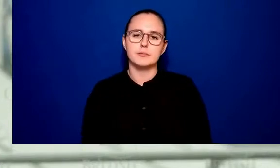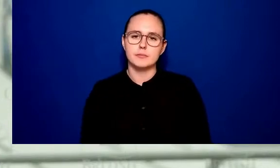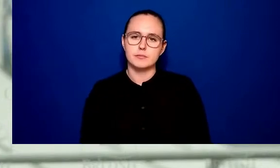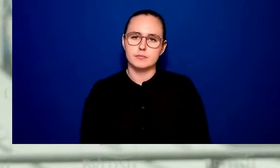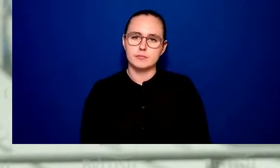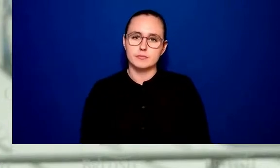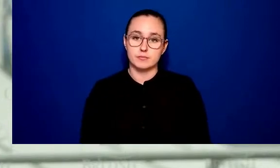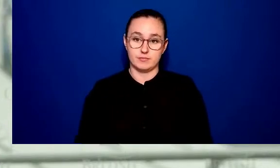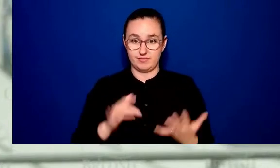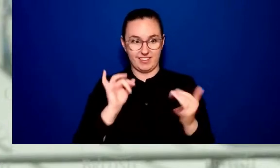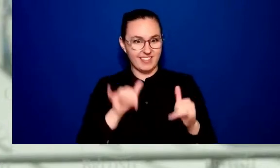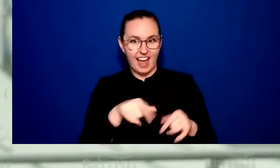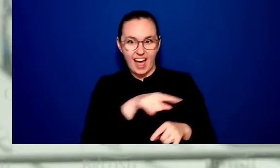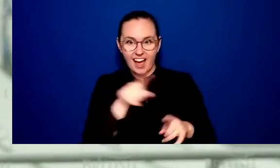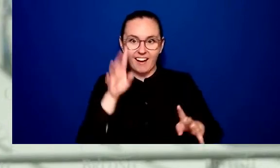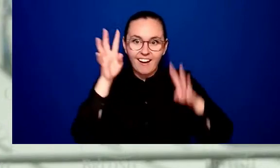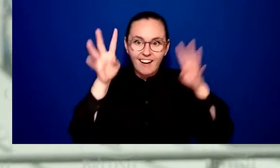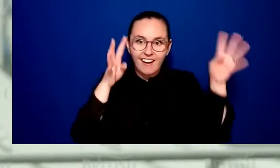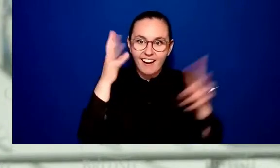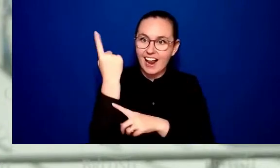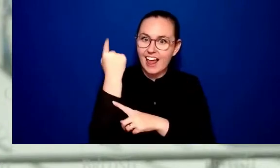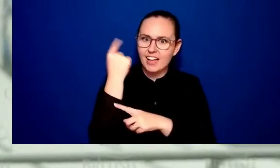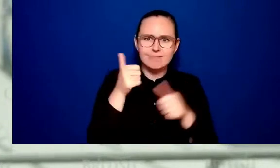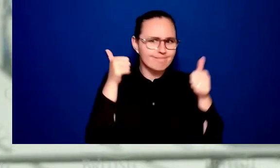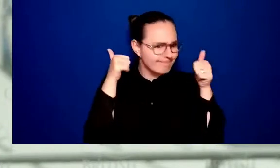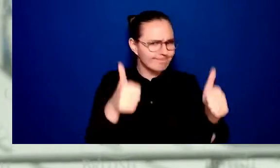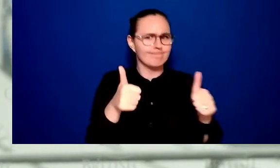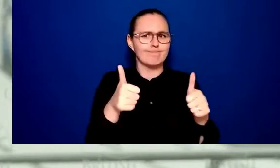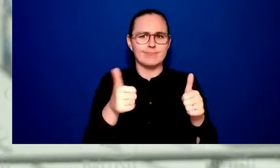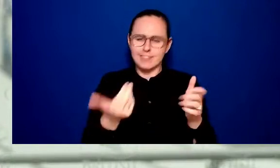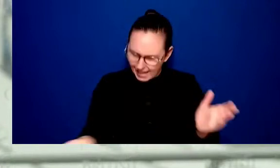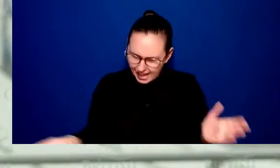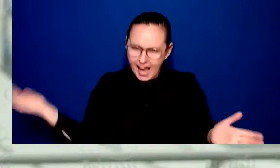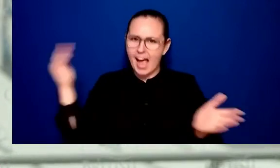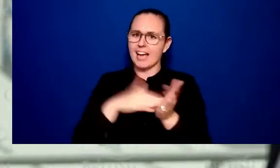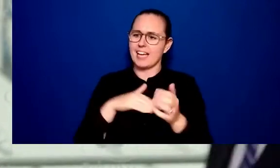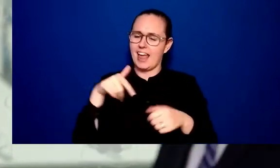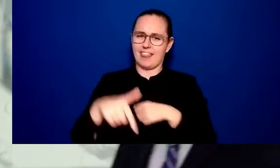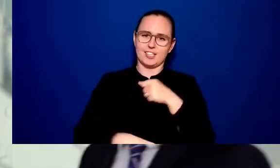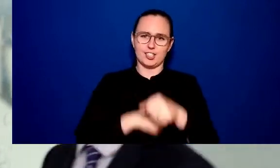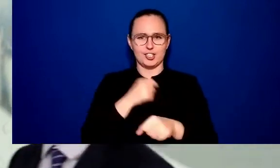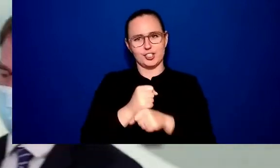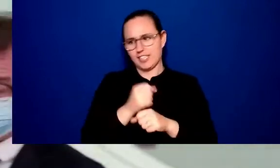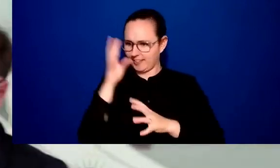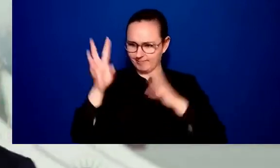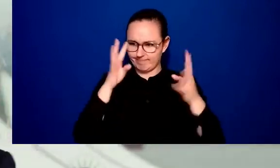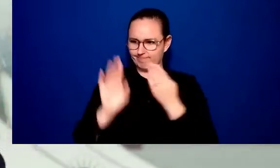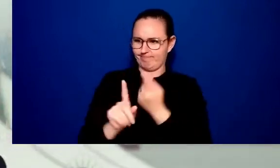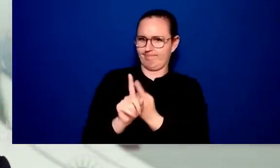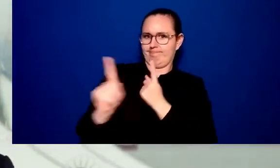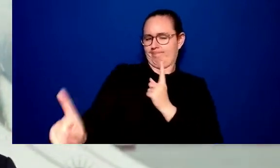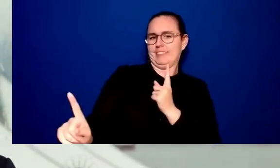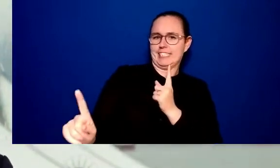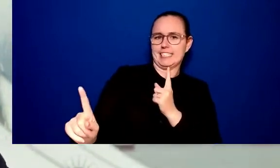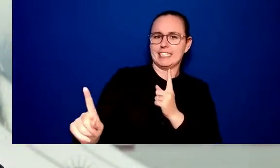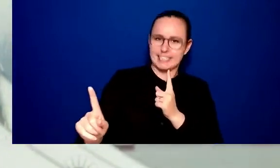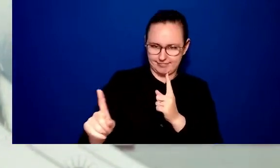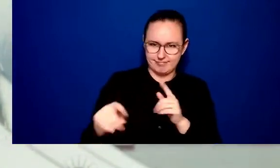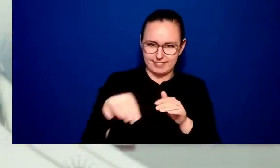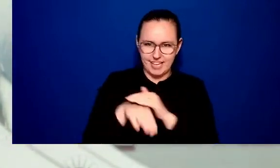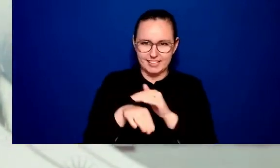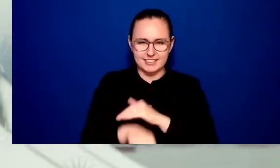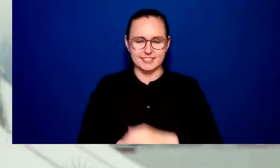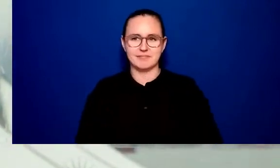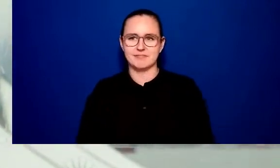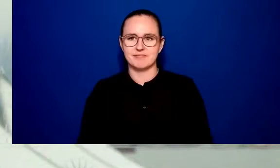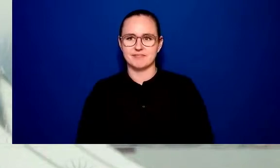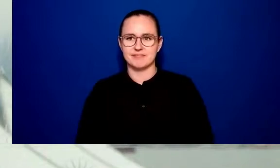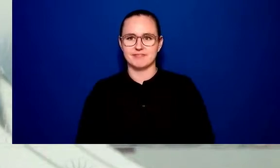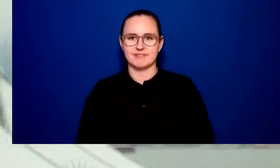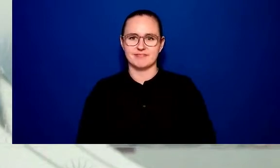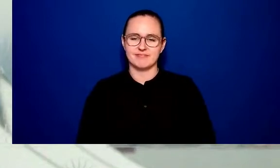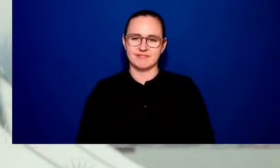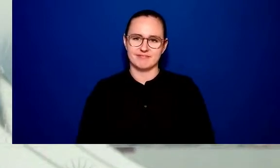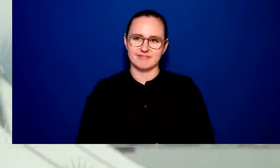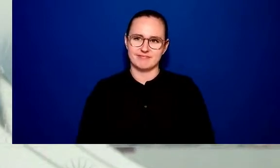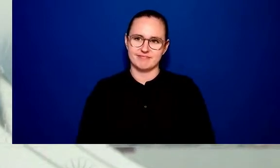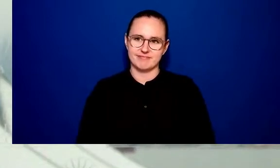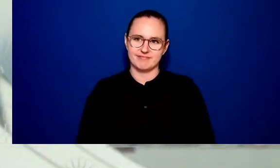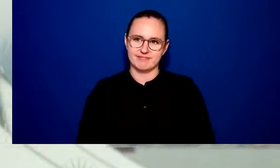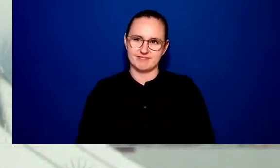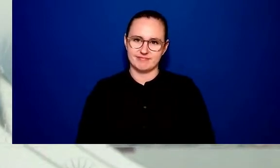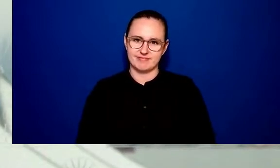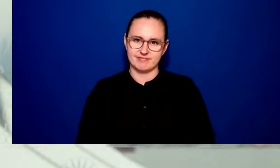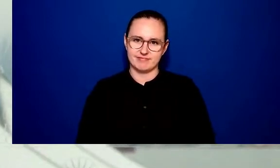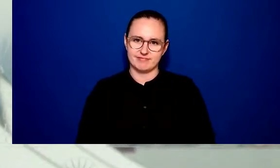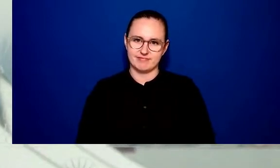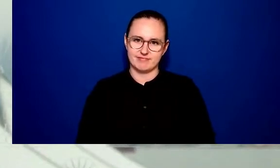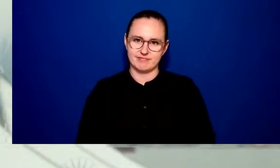last year. I think, bring it on